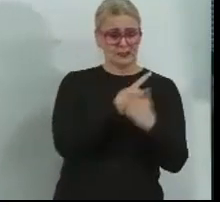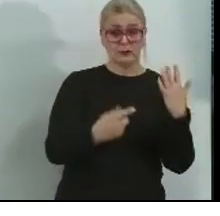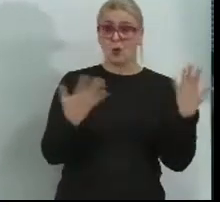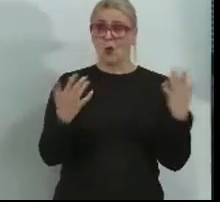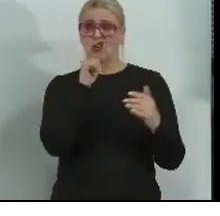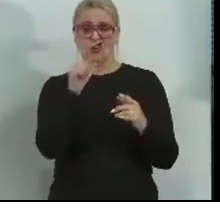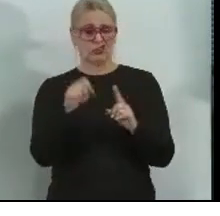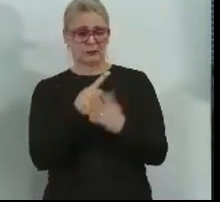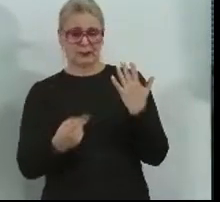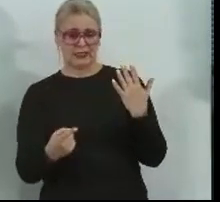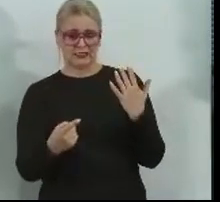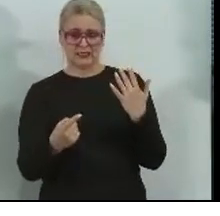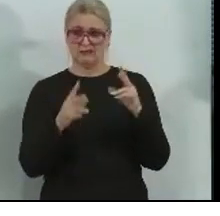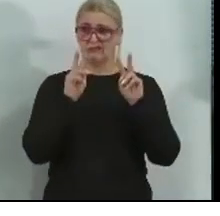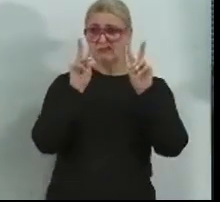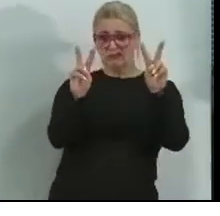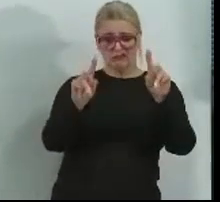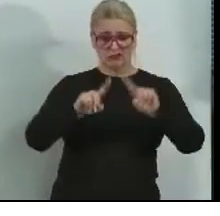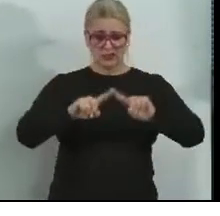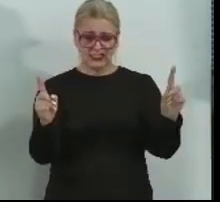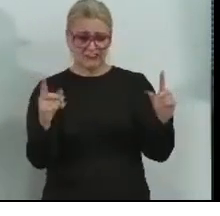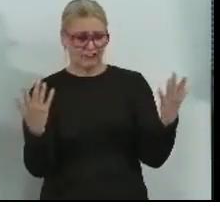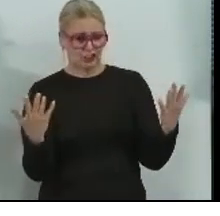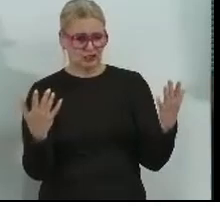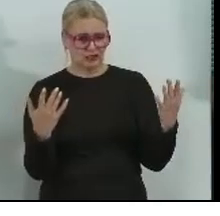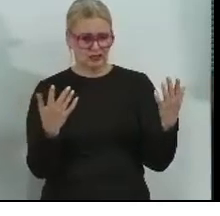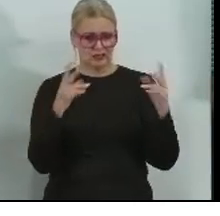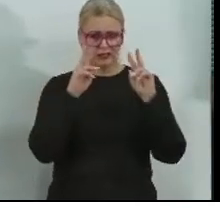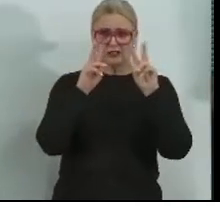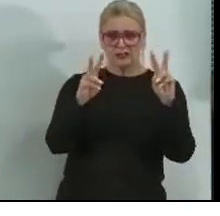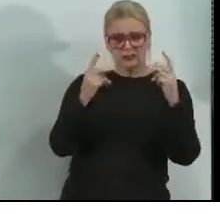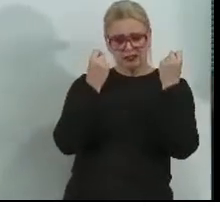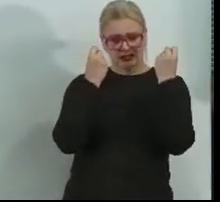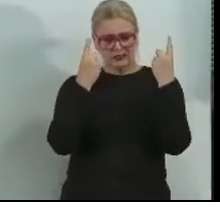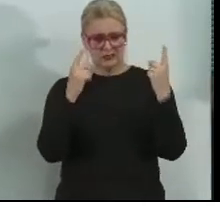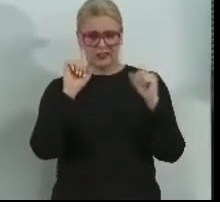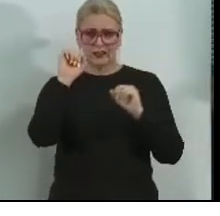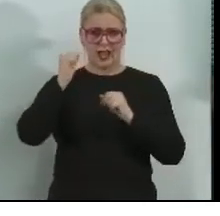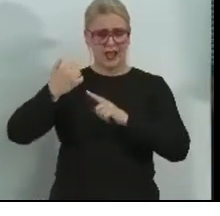trying to build confidence, but also in and not trying to, I suppose, sort of say anything out of